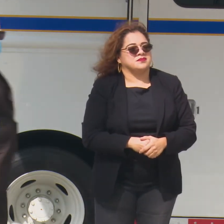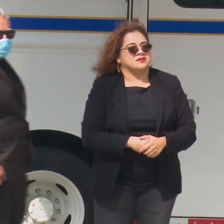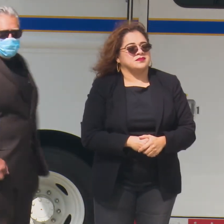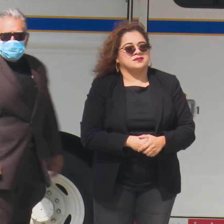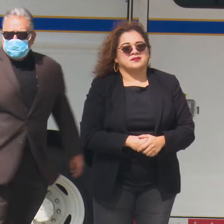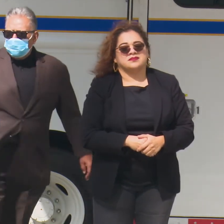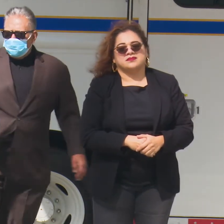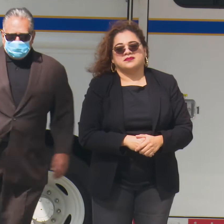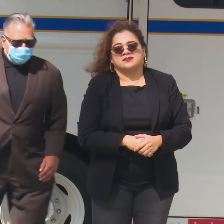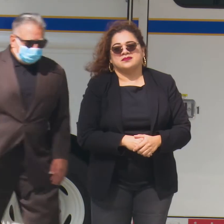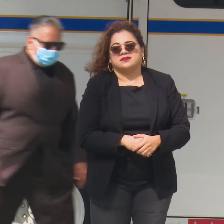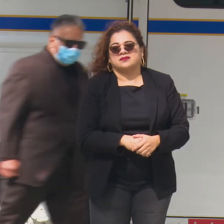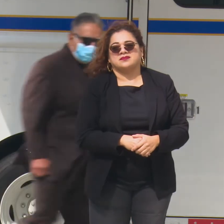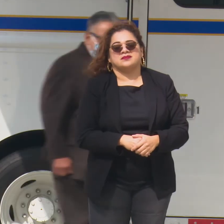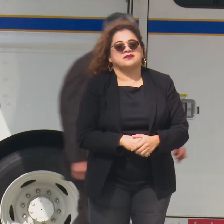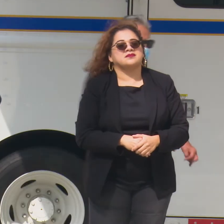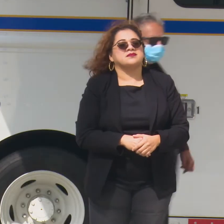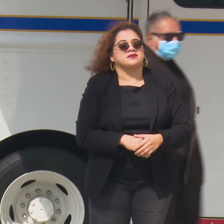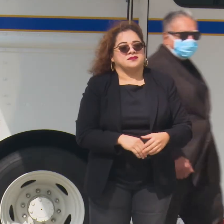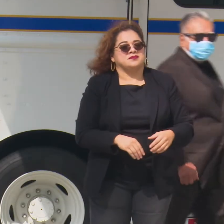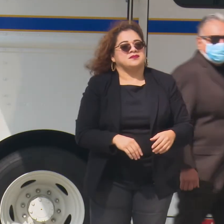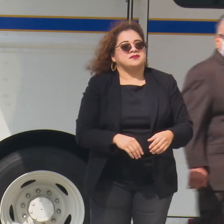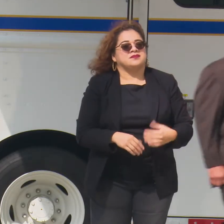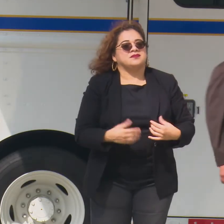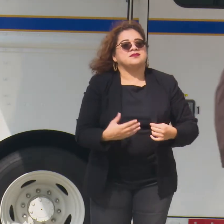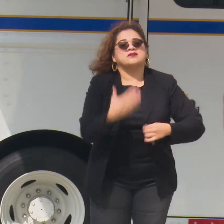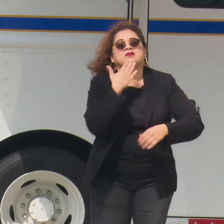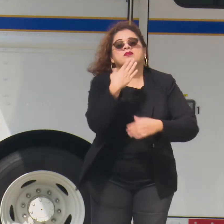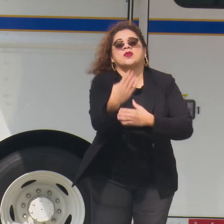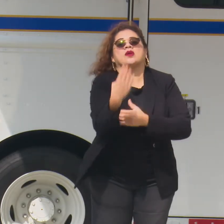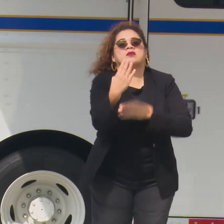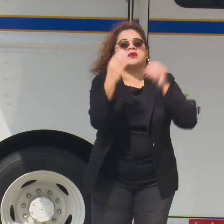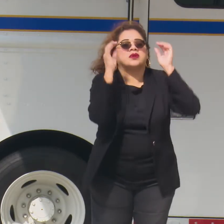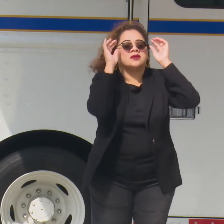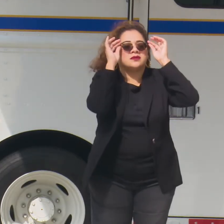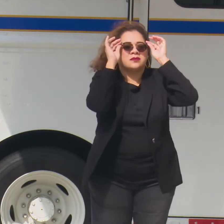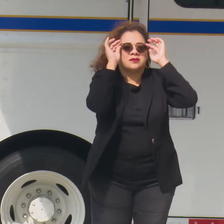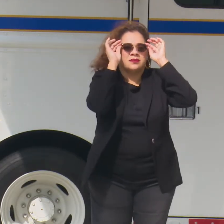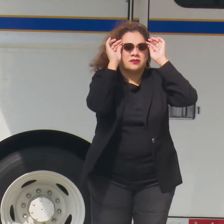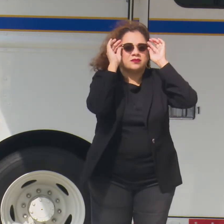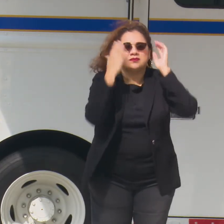Good morning. Thank you Angelica